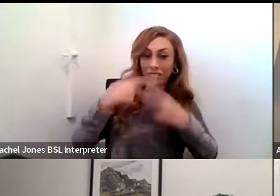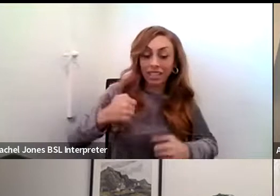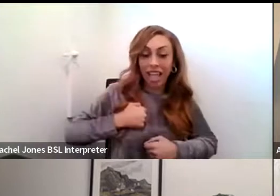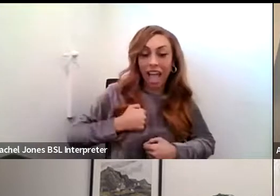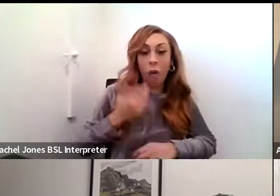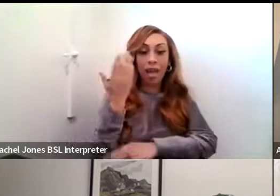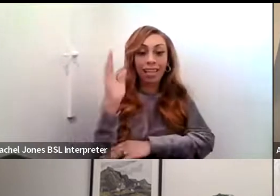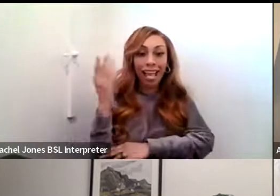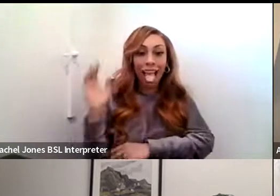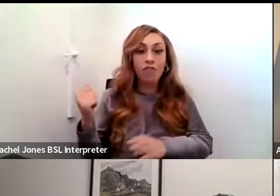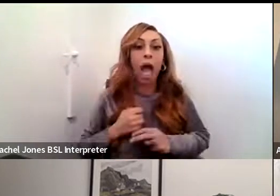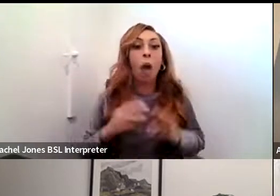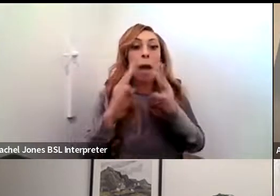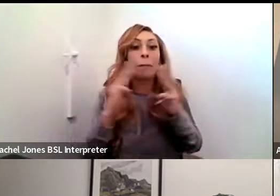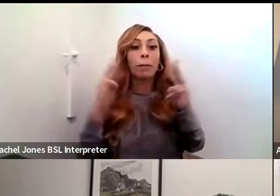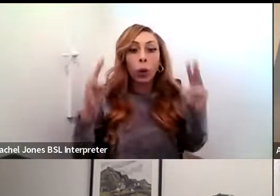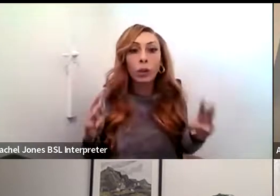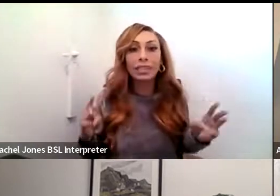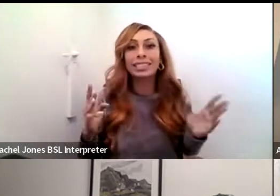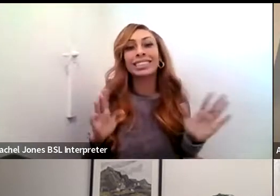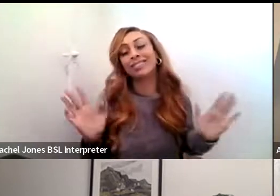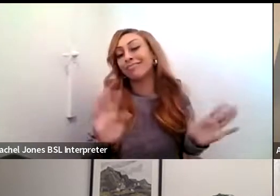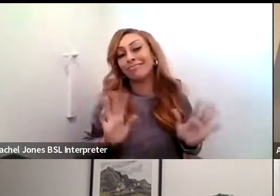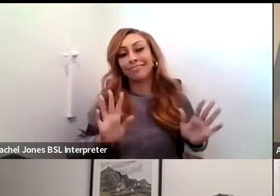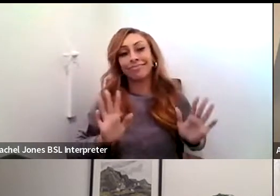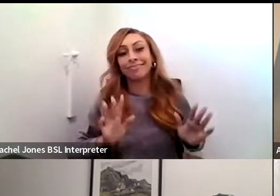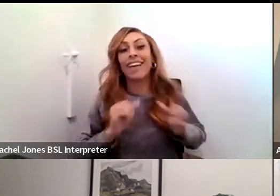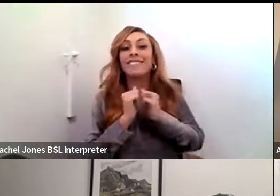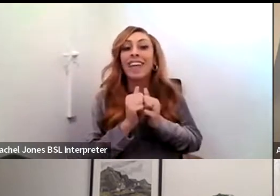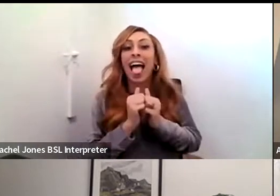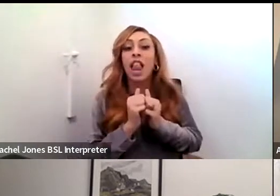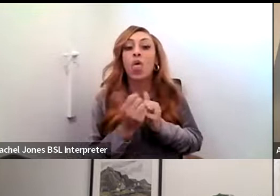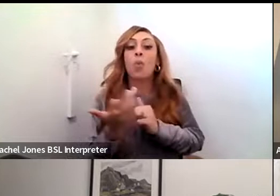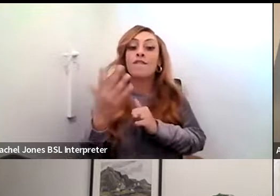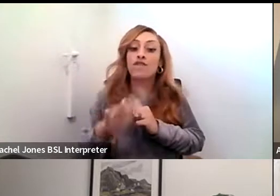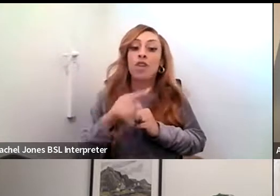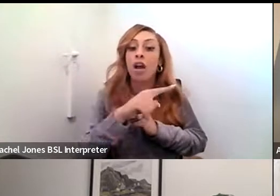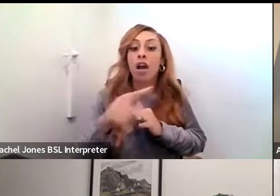It's like "we have the thing that's of value", and actually the value comes from it being in some way